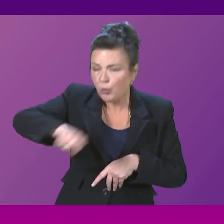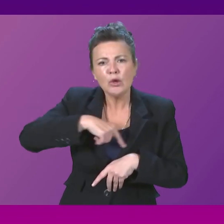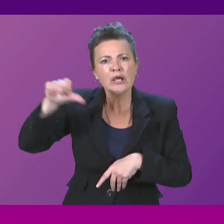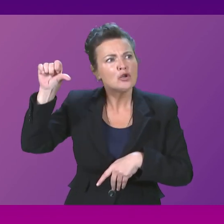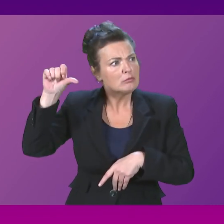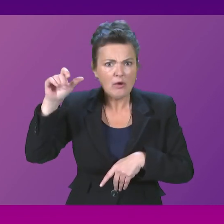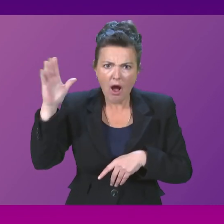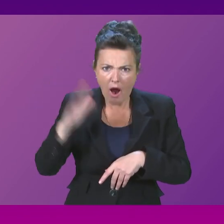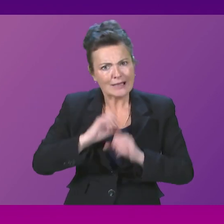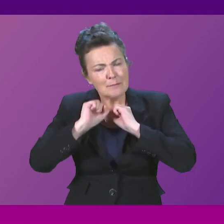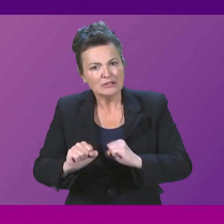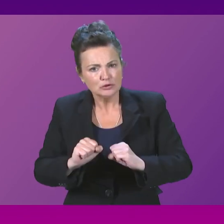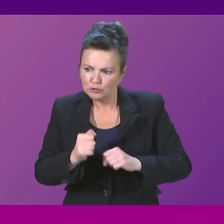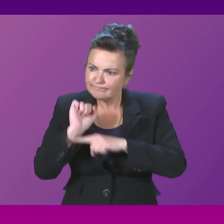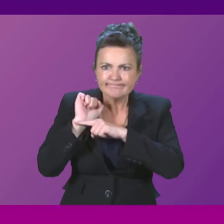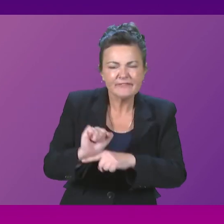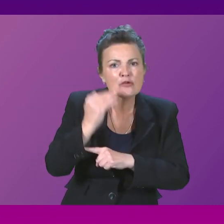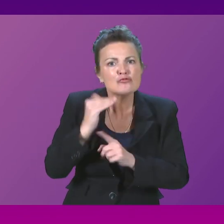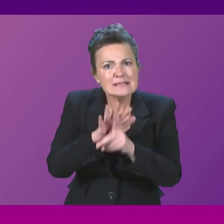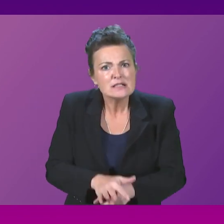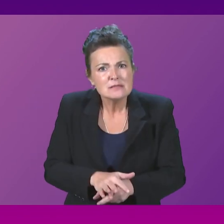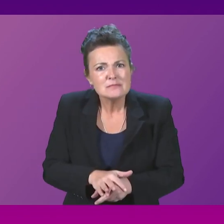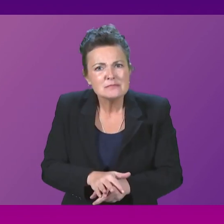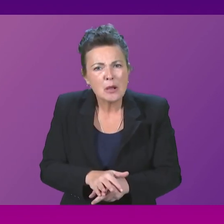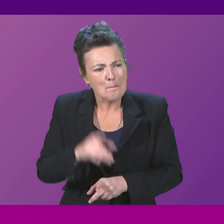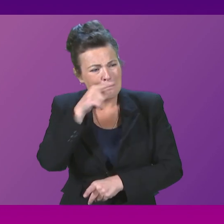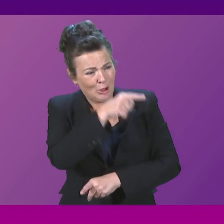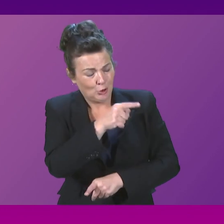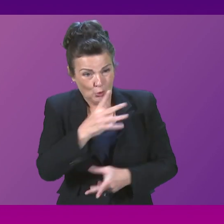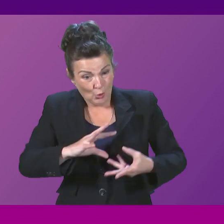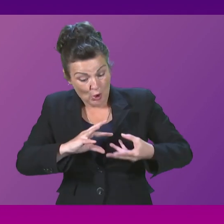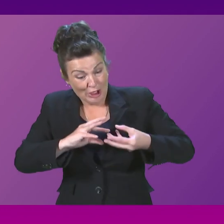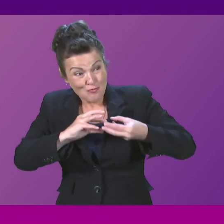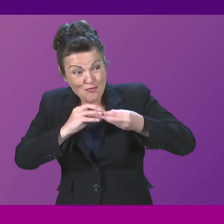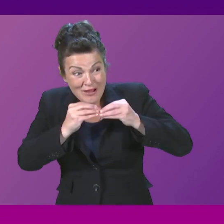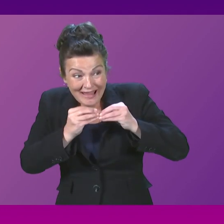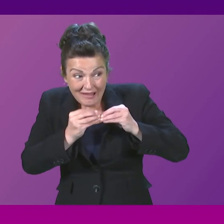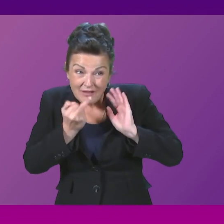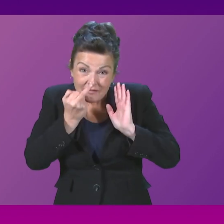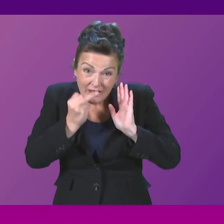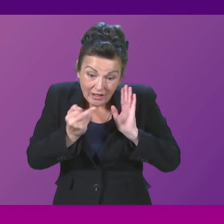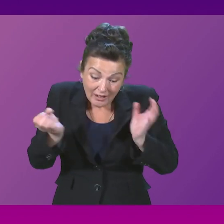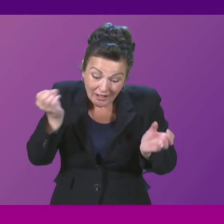are utterly committed—to try to manufacture divisions between us on those issues.